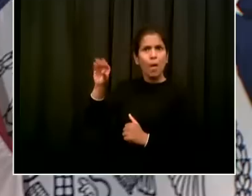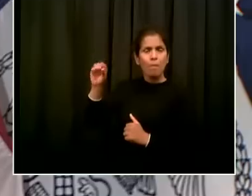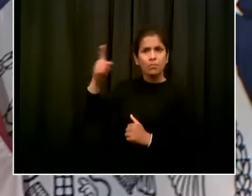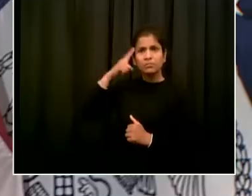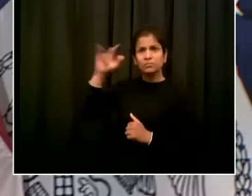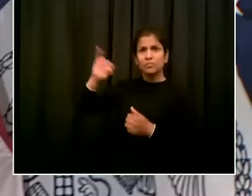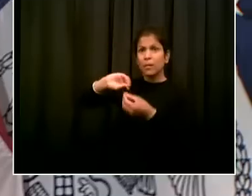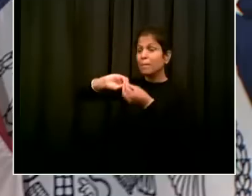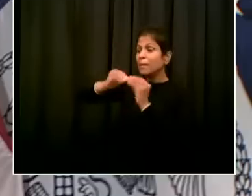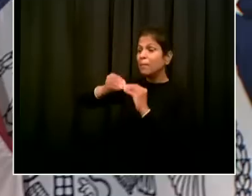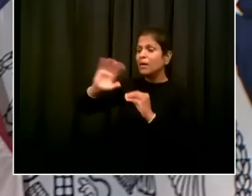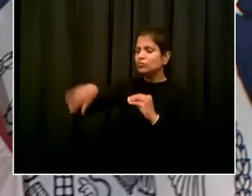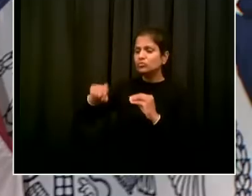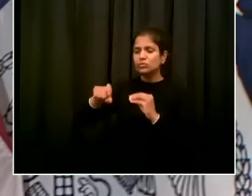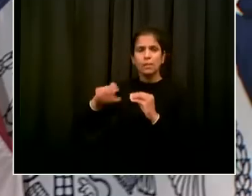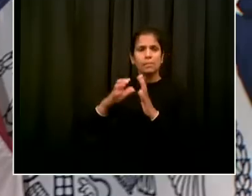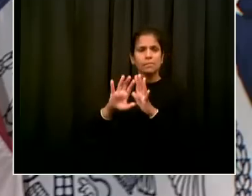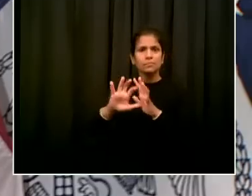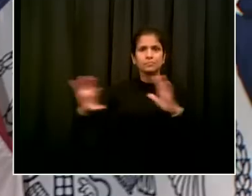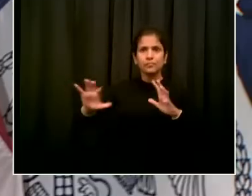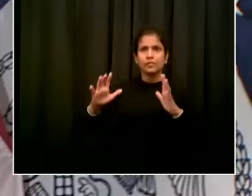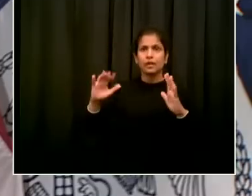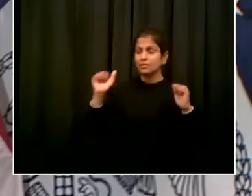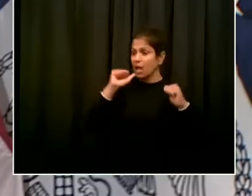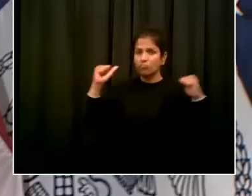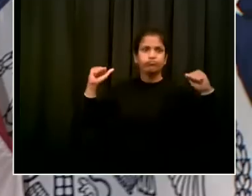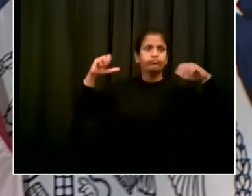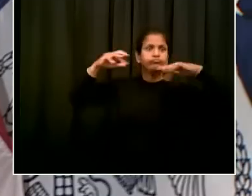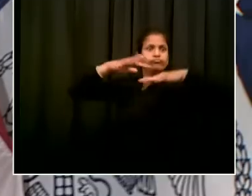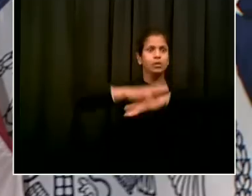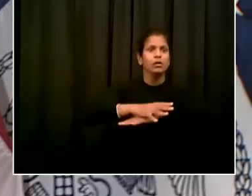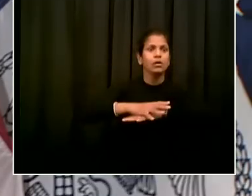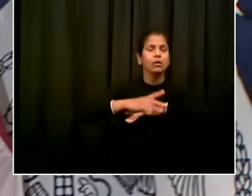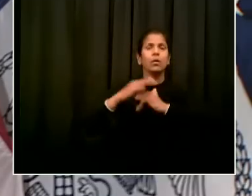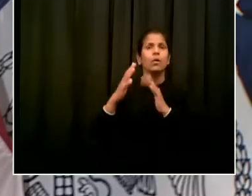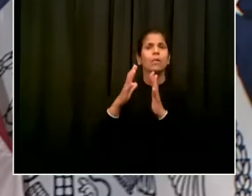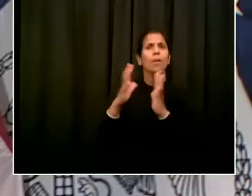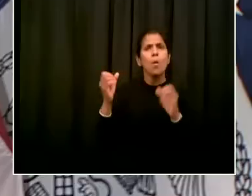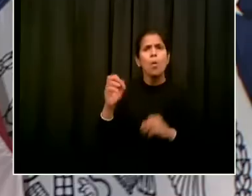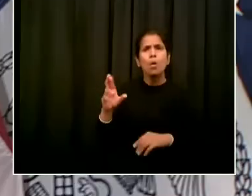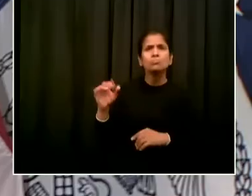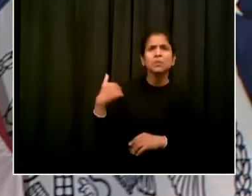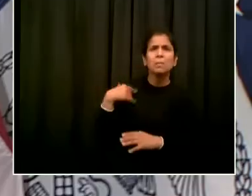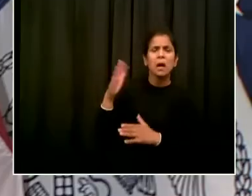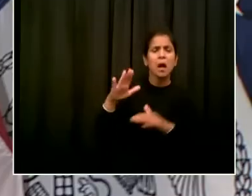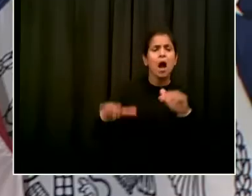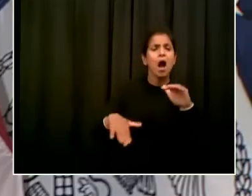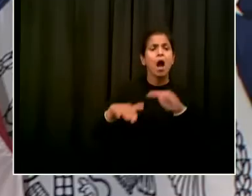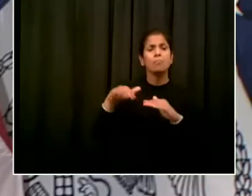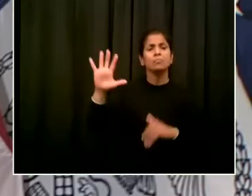TROUGH THE CAPACITY TO 25% MAXIMUM OR 10 PEOPOP. LE YOU HAD NOTHING TO DO WITH THIS